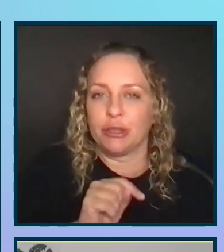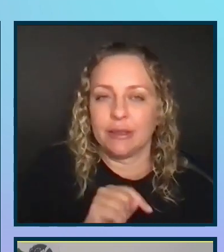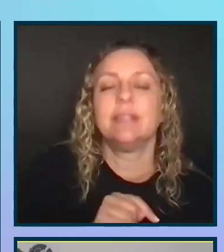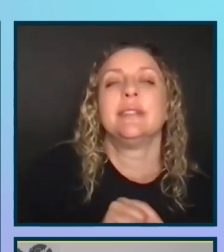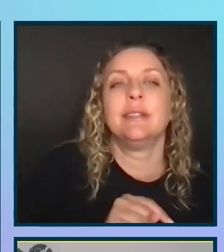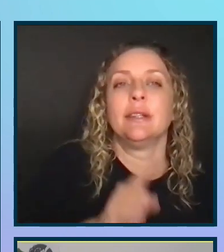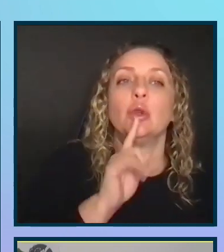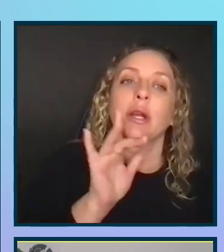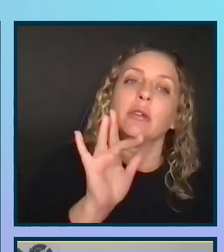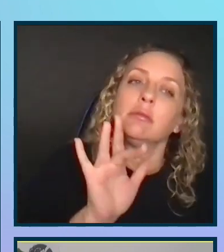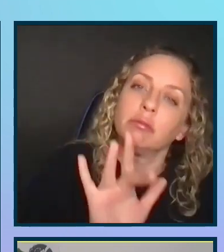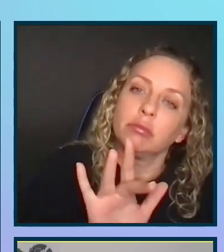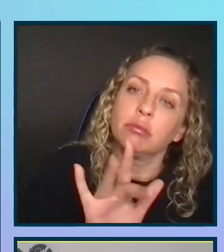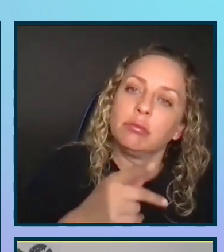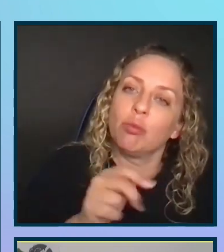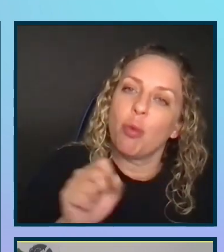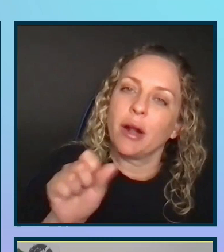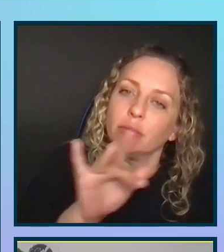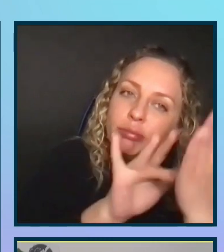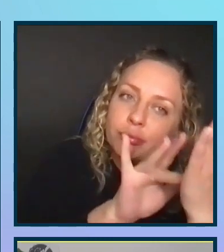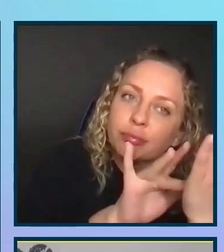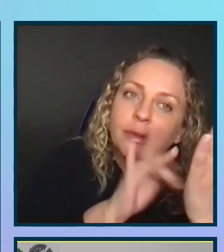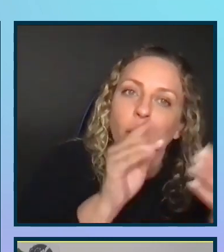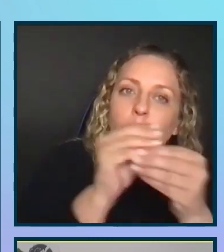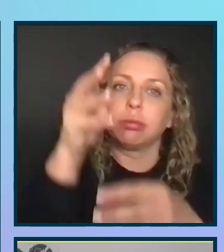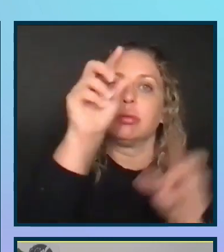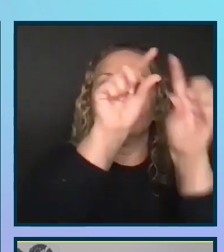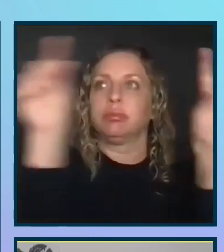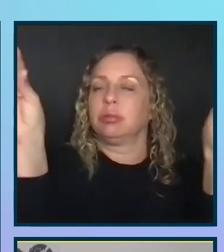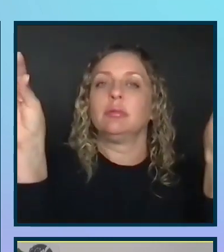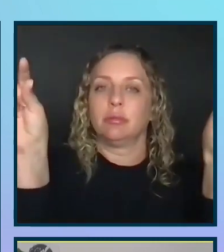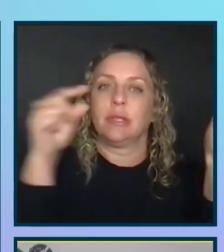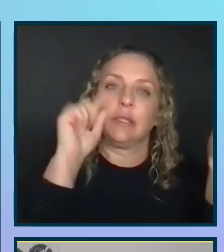and then you have this little toolbar that appears at the top, and you can hit the archive button,